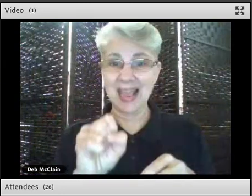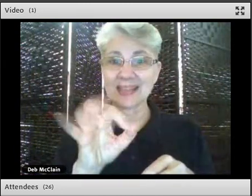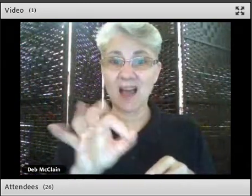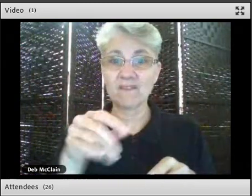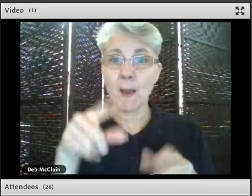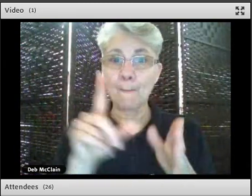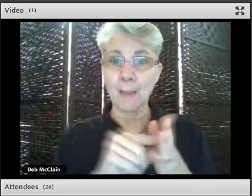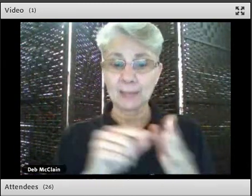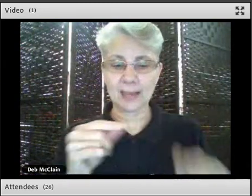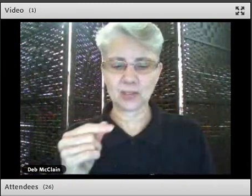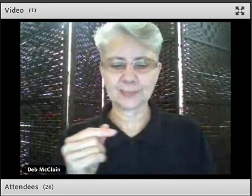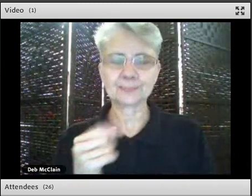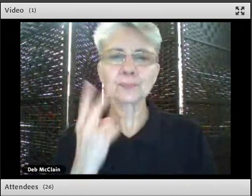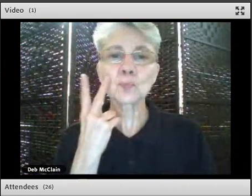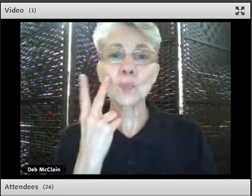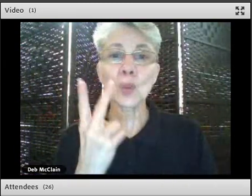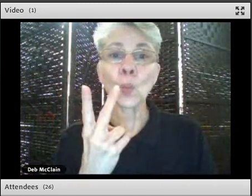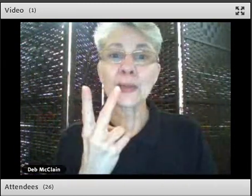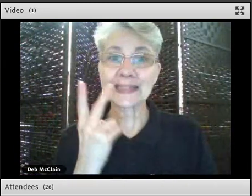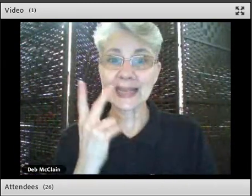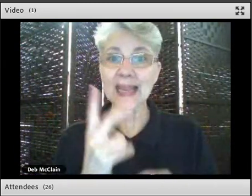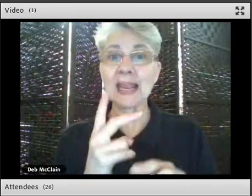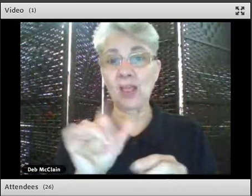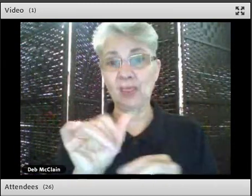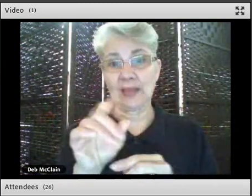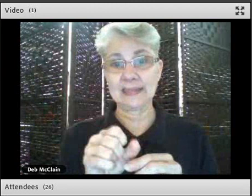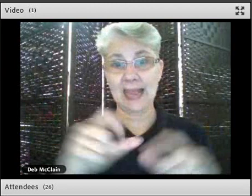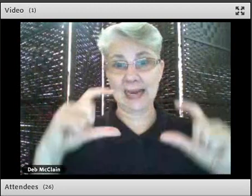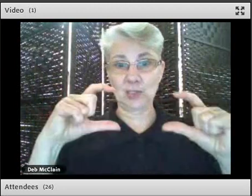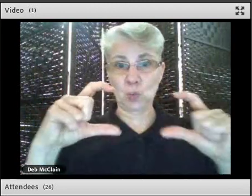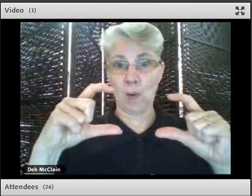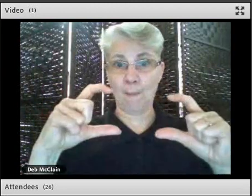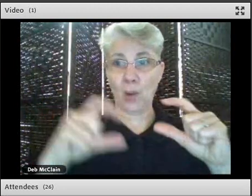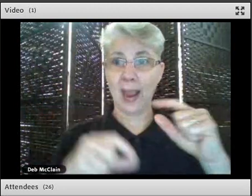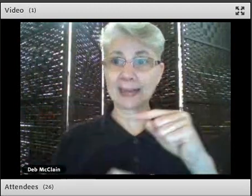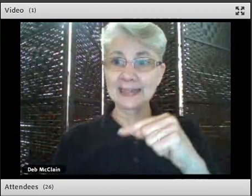And that's because we're not seeing any publication date